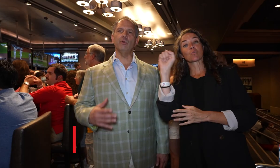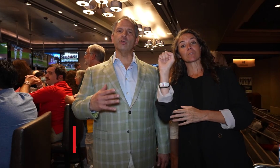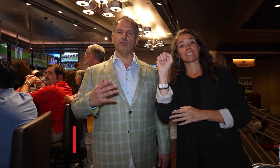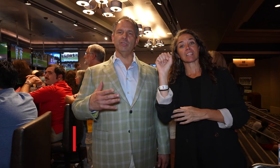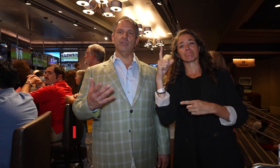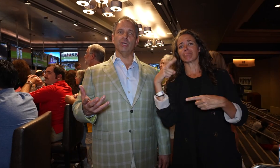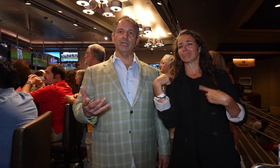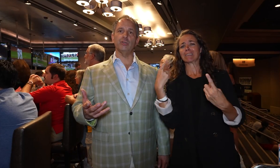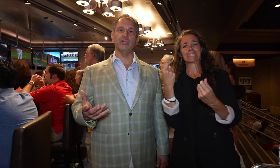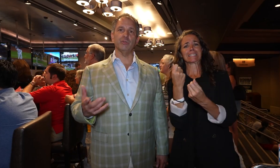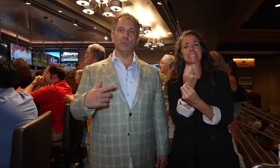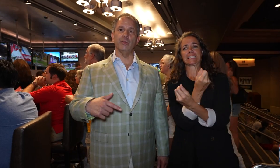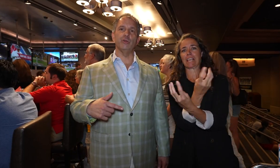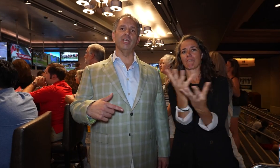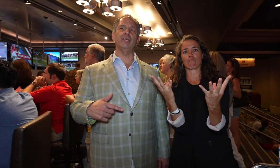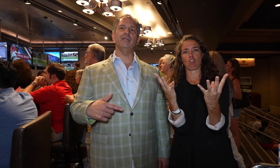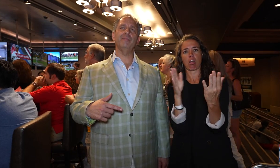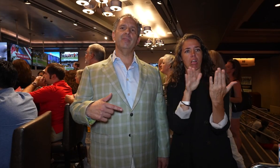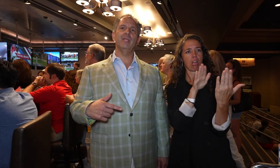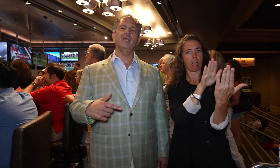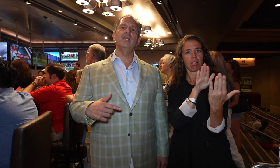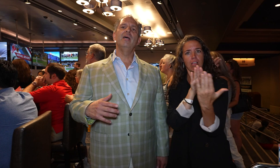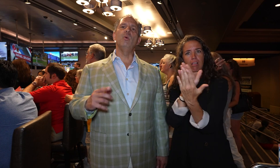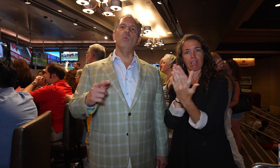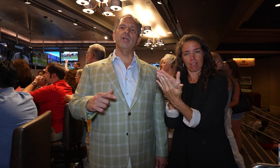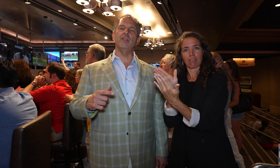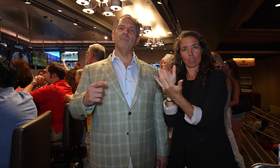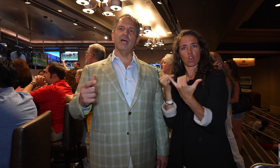Sorenson has always had several approaches.